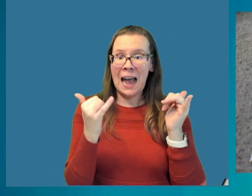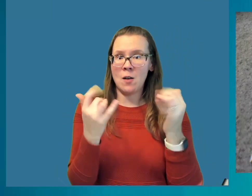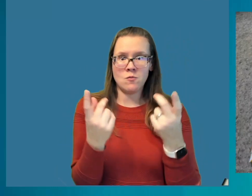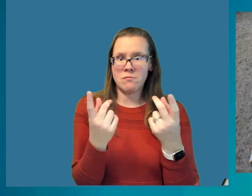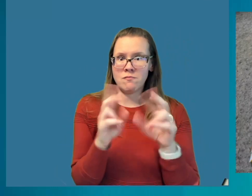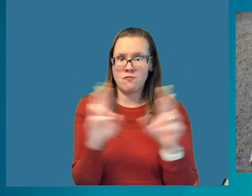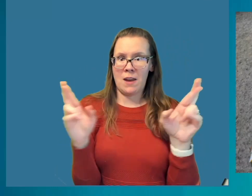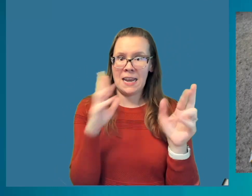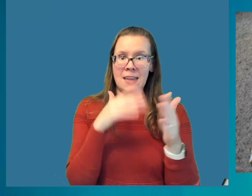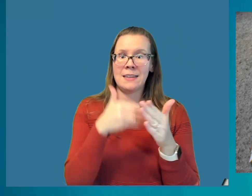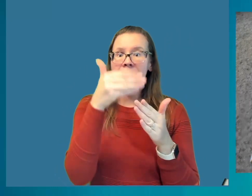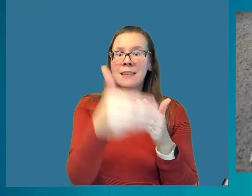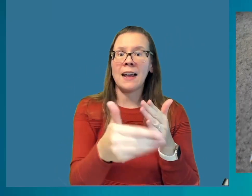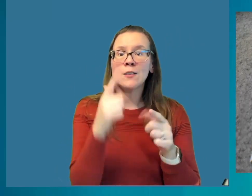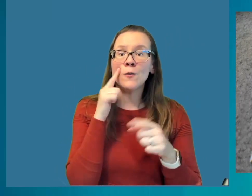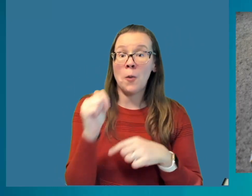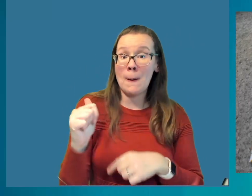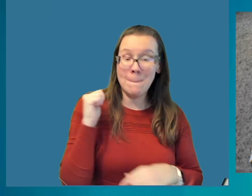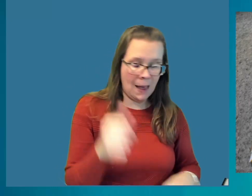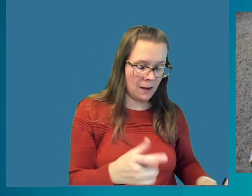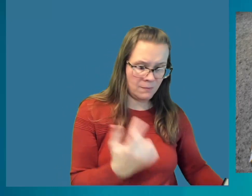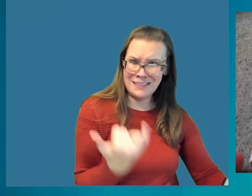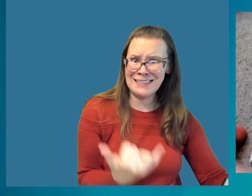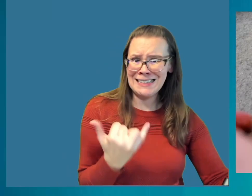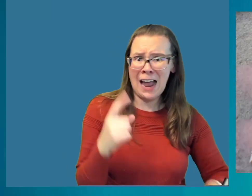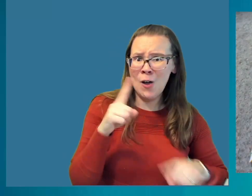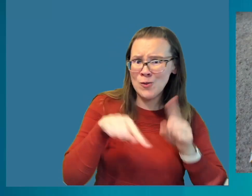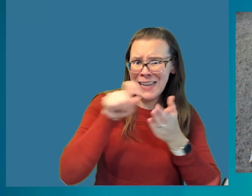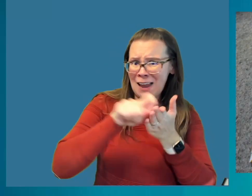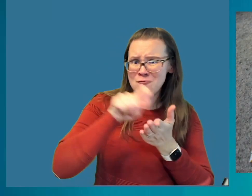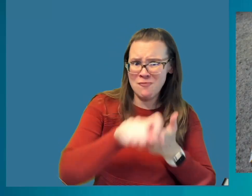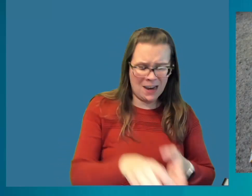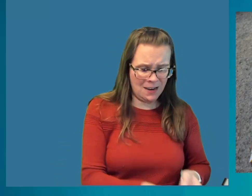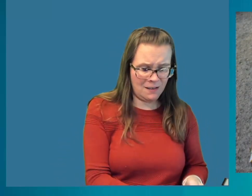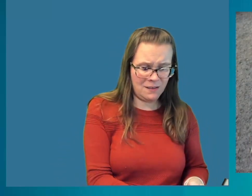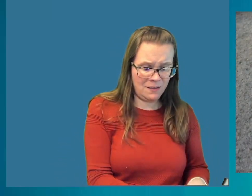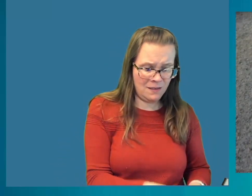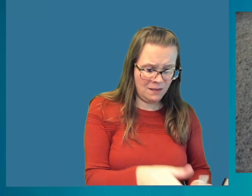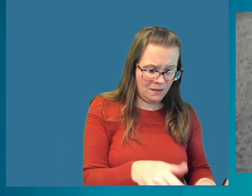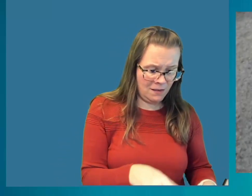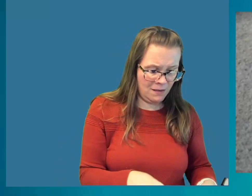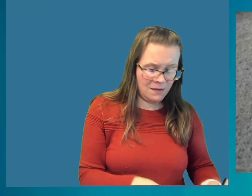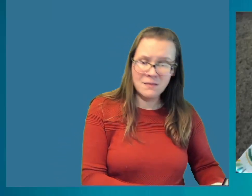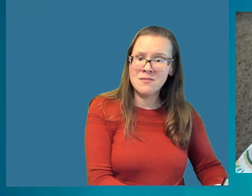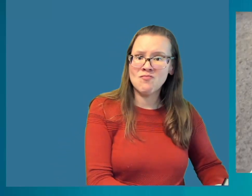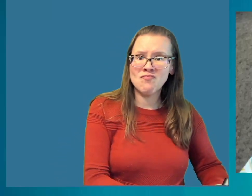you know... it's a super simple design, but still turned out very charming. And, uh, obviously at